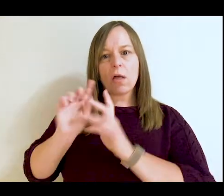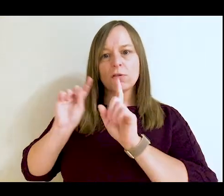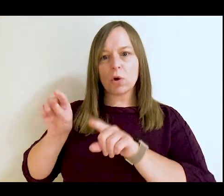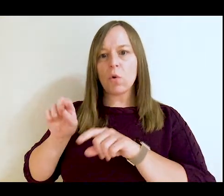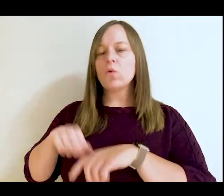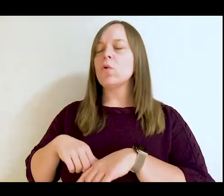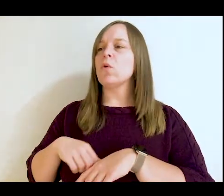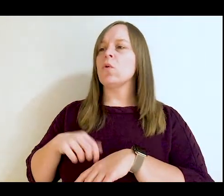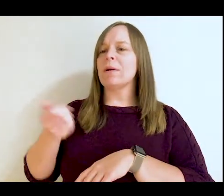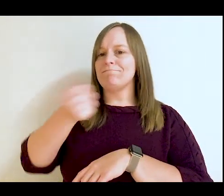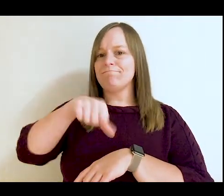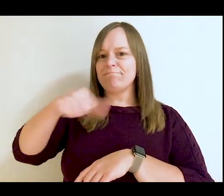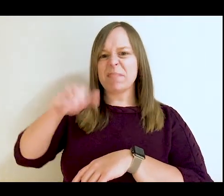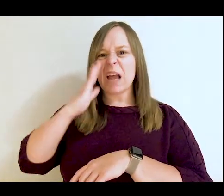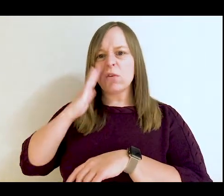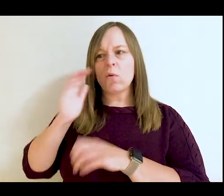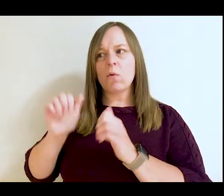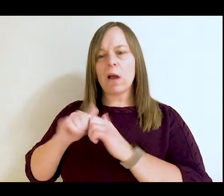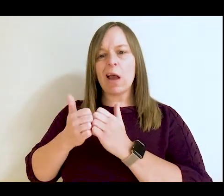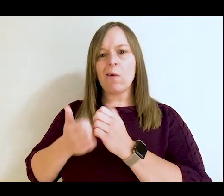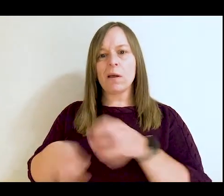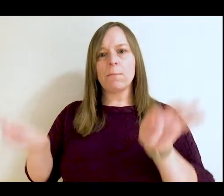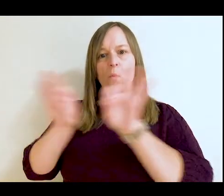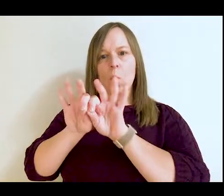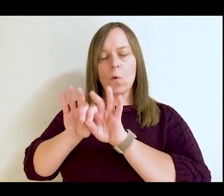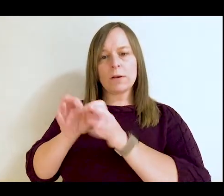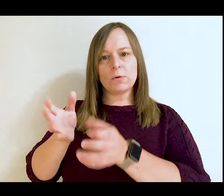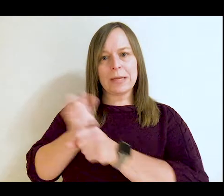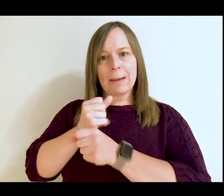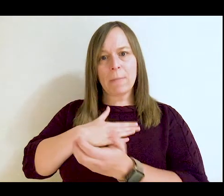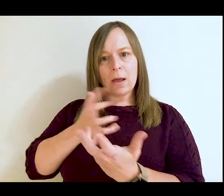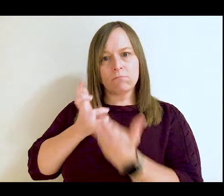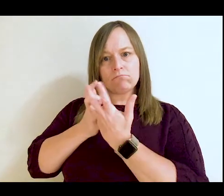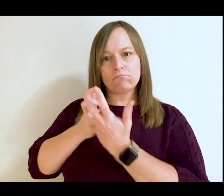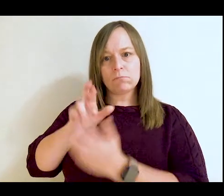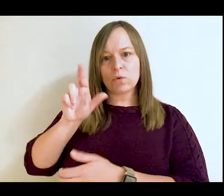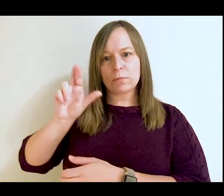I go to. And I know how important it is to receive my accommodations and how